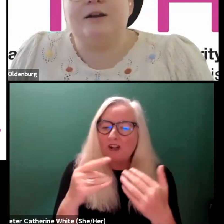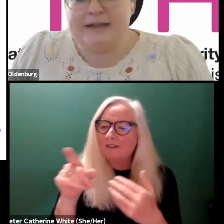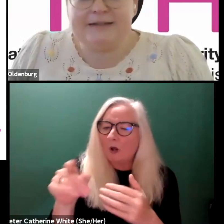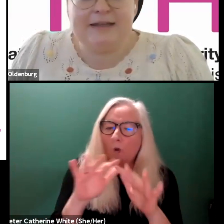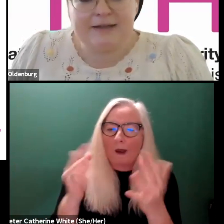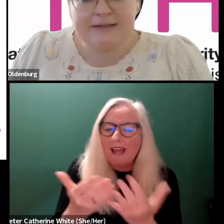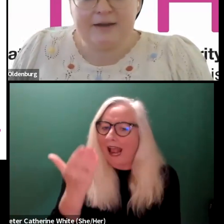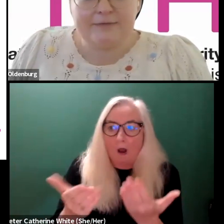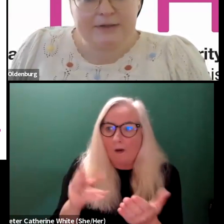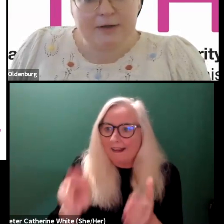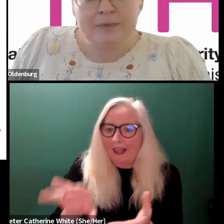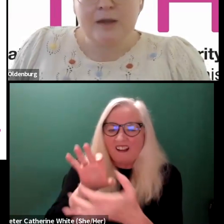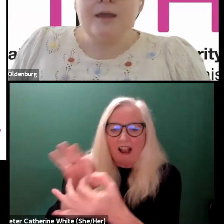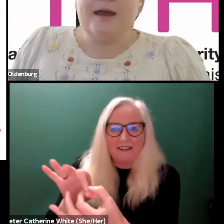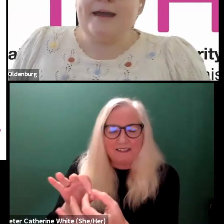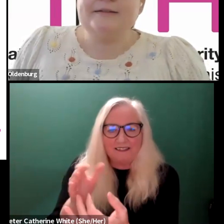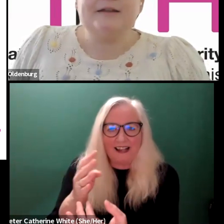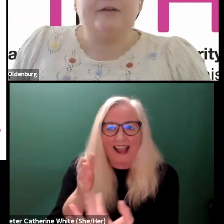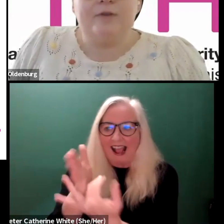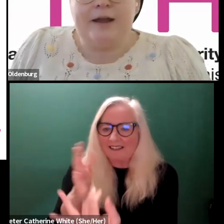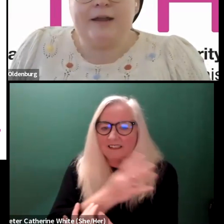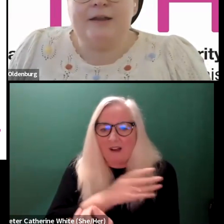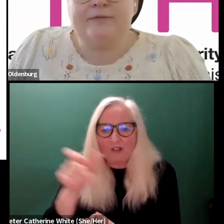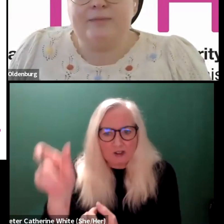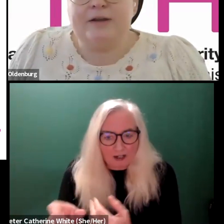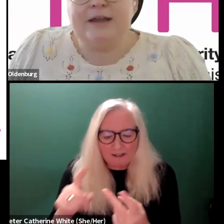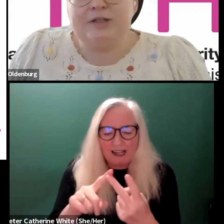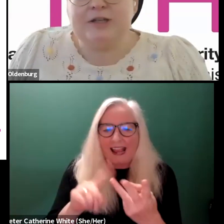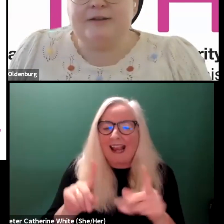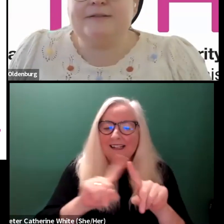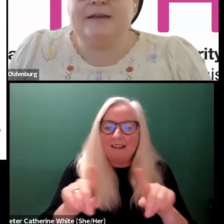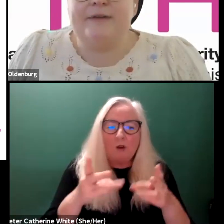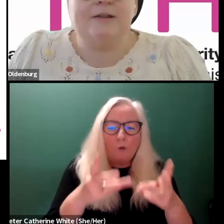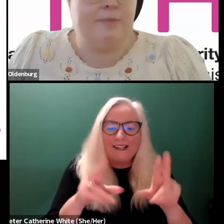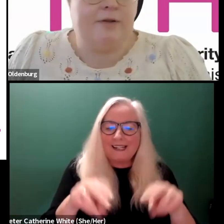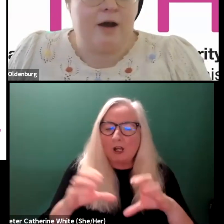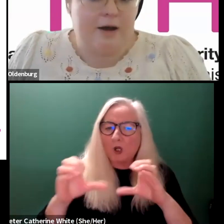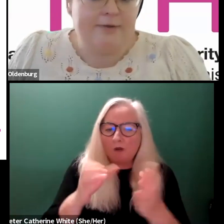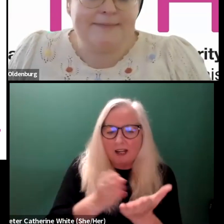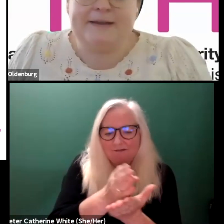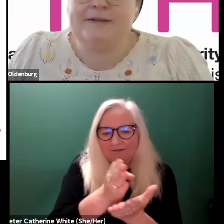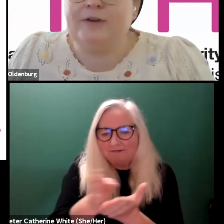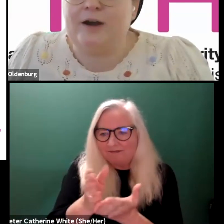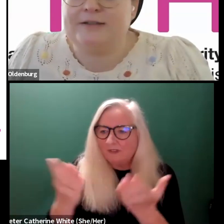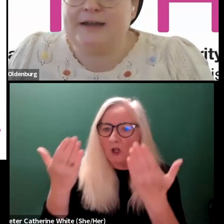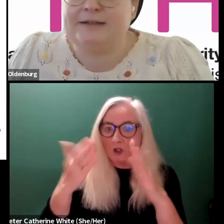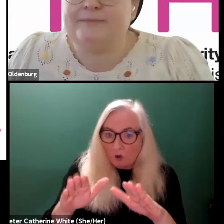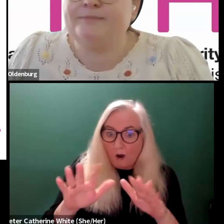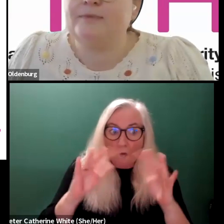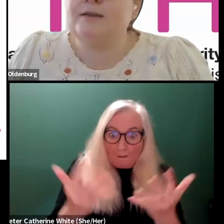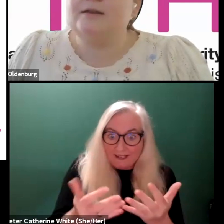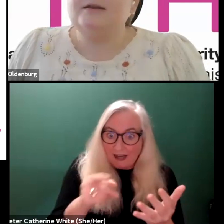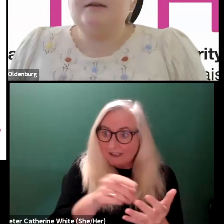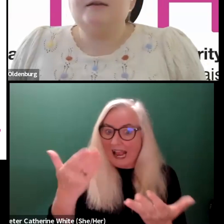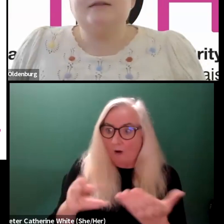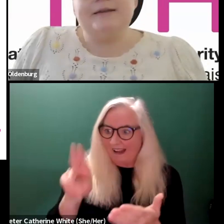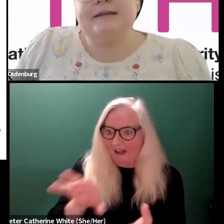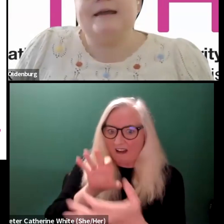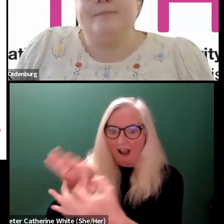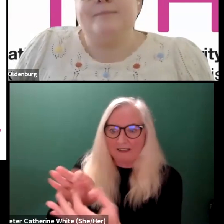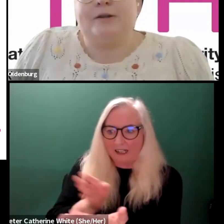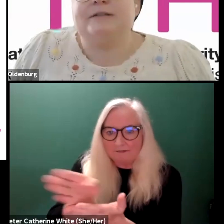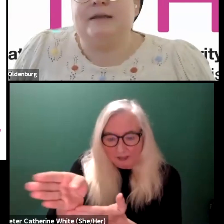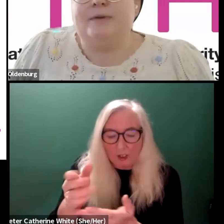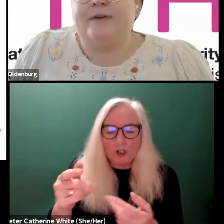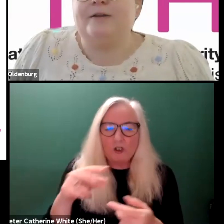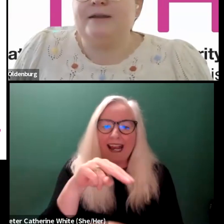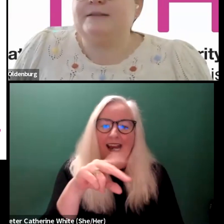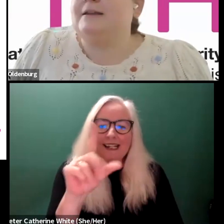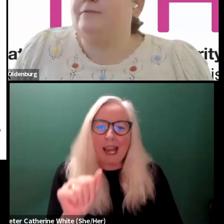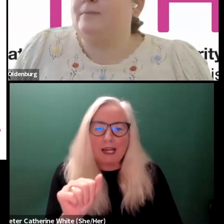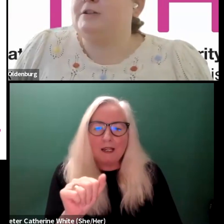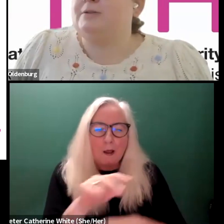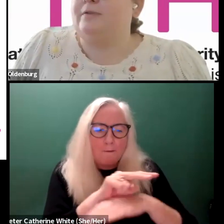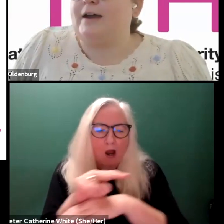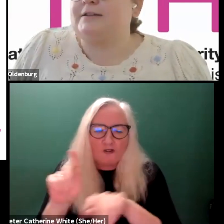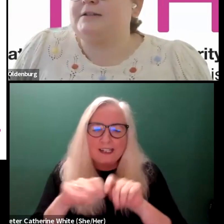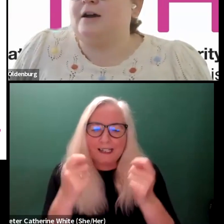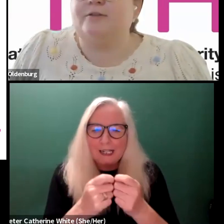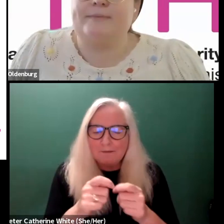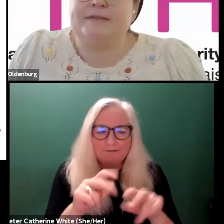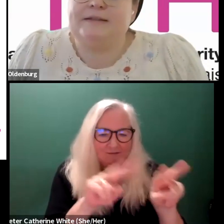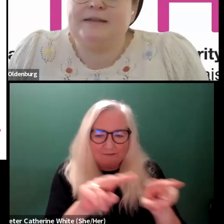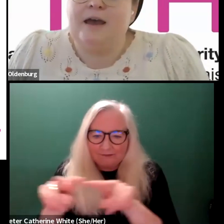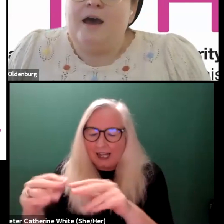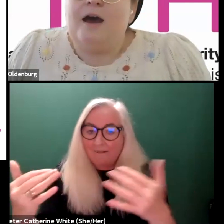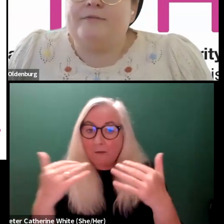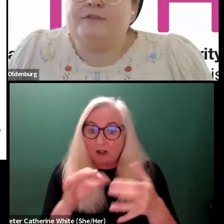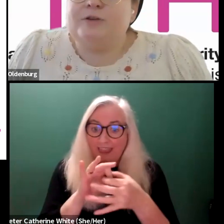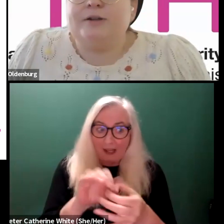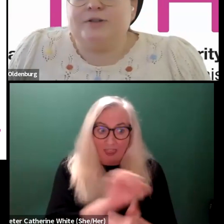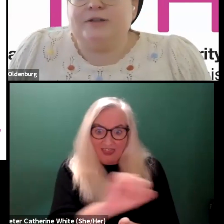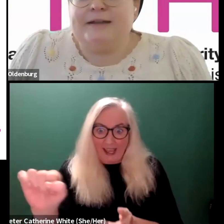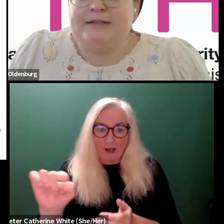And a variety of communication channels available on the website for contacting them. The NDA monitoring team evaluated the information provided on the website of 292 public bodies.